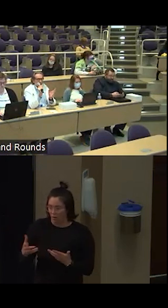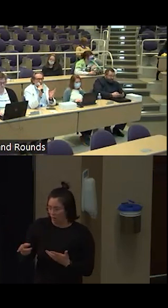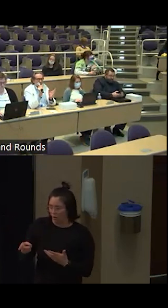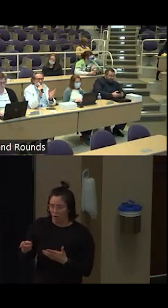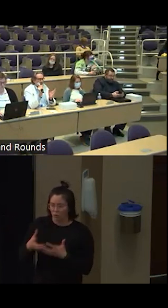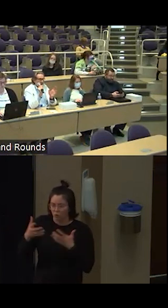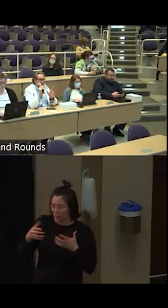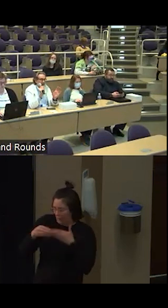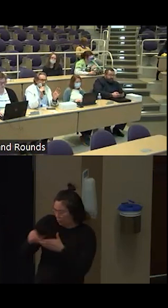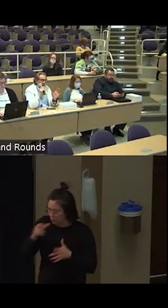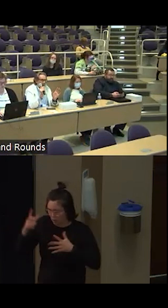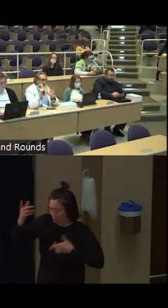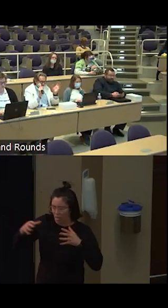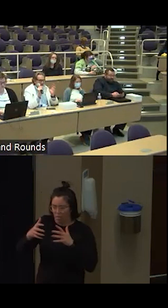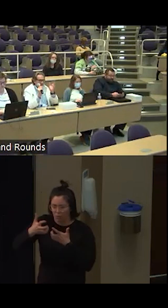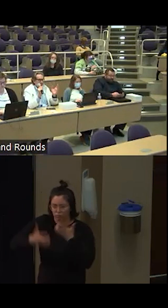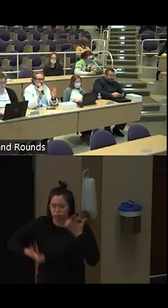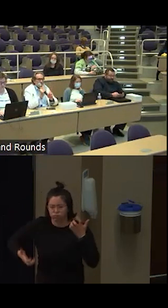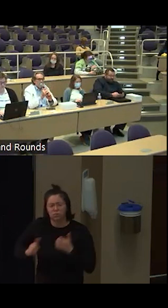in the kitchen or whatever and I'm not saying that happens but I'm just curious about that